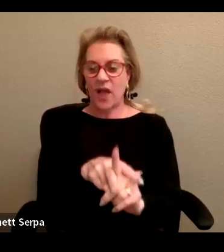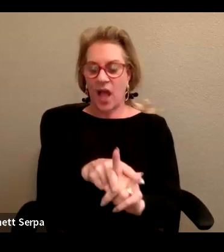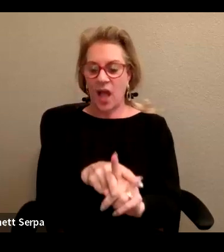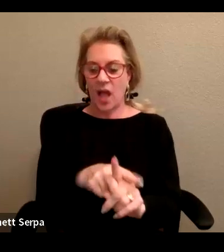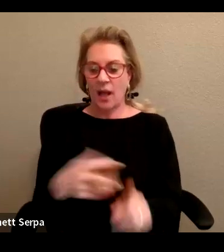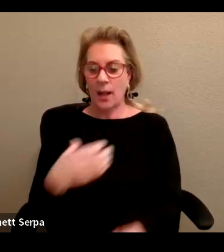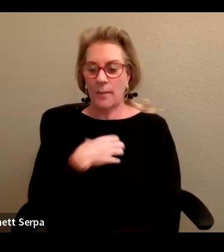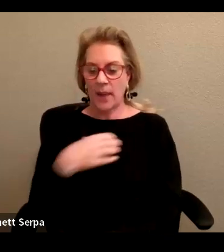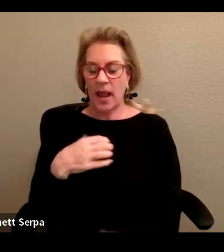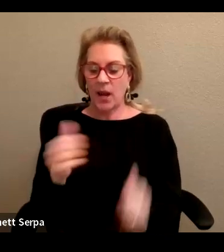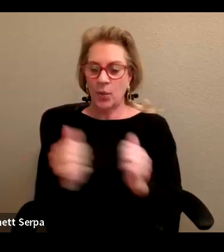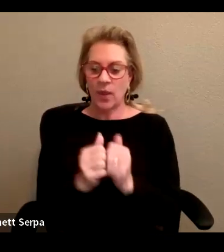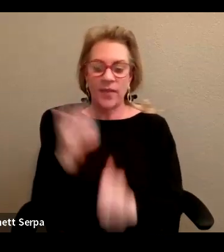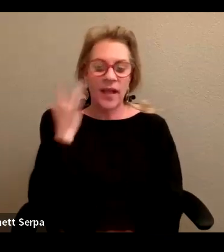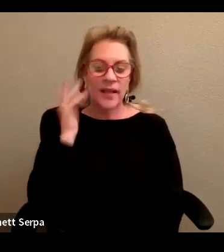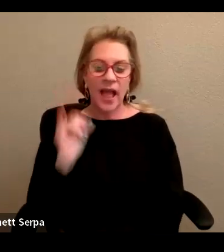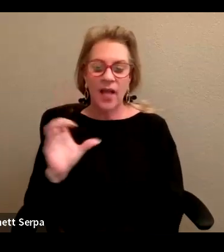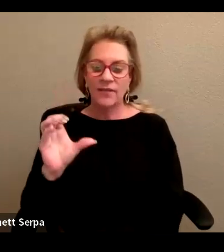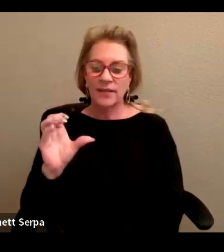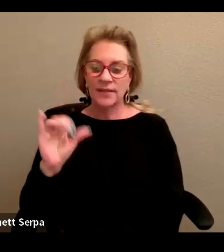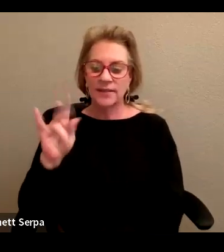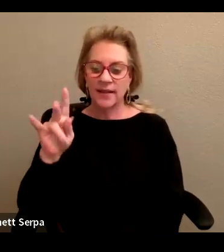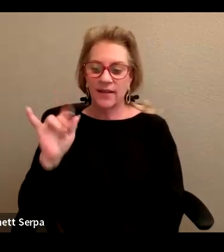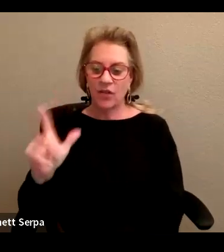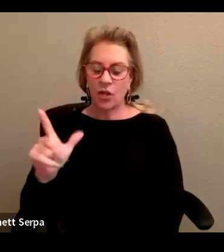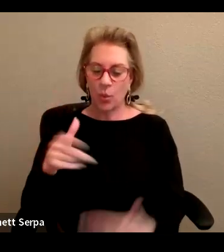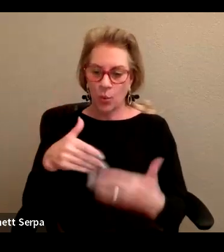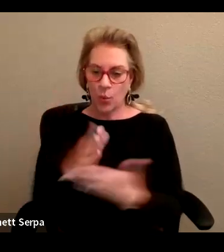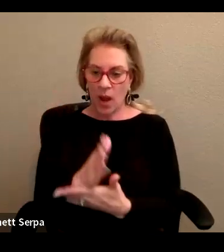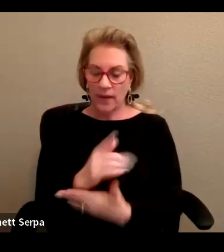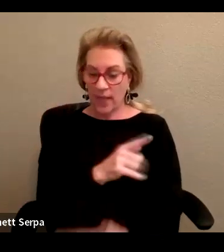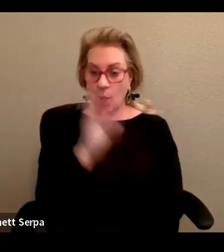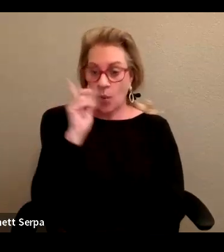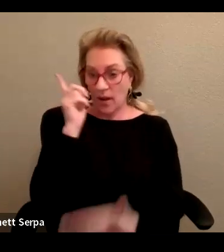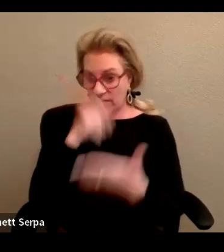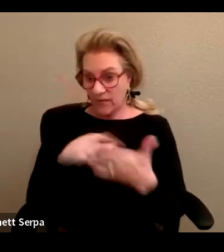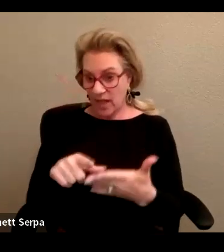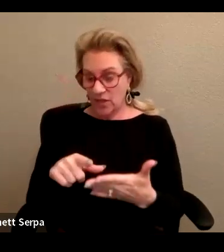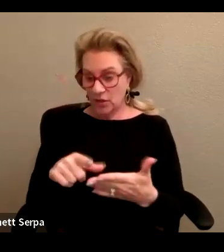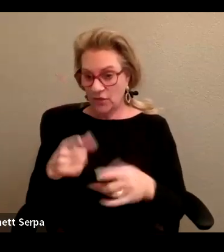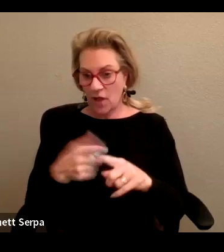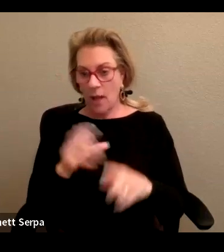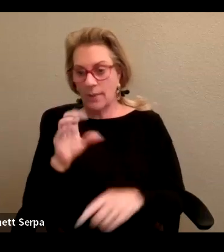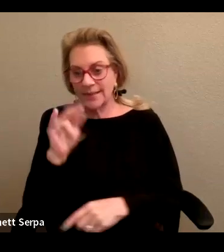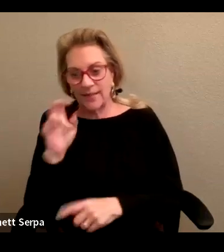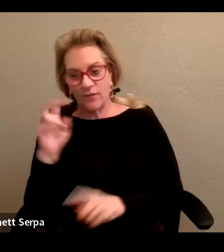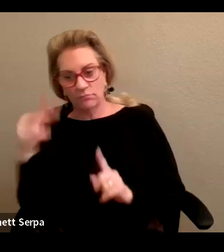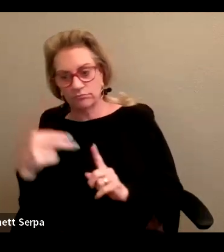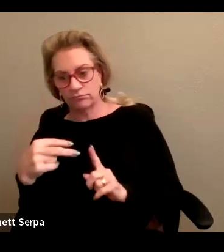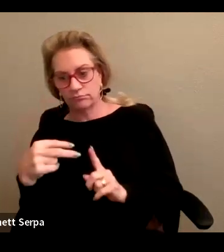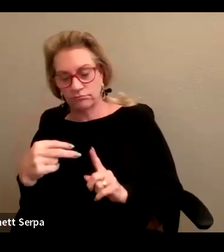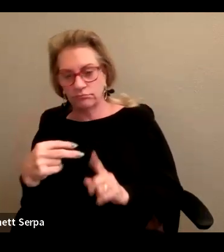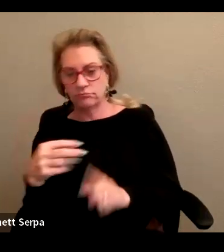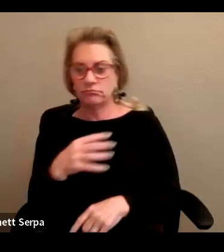civil rights department they will investigate the complaint from a civil standpoint and if you have